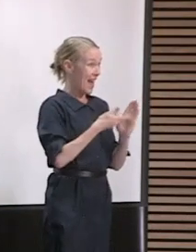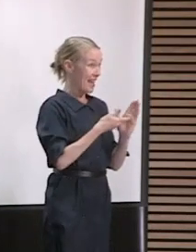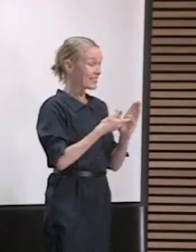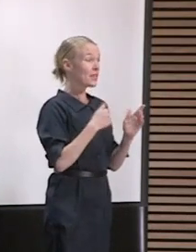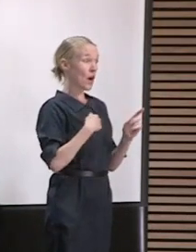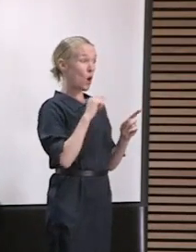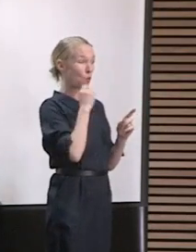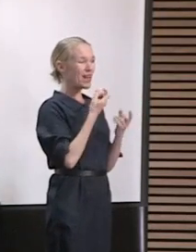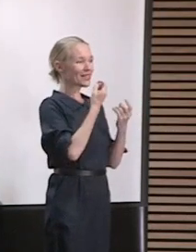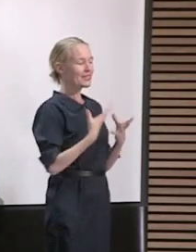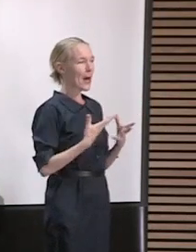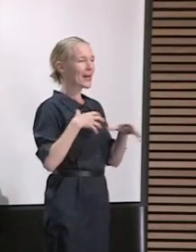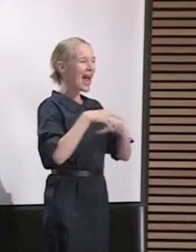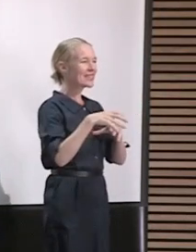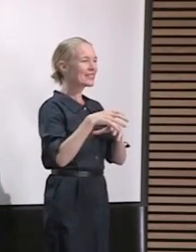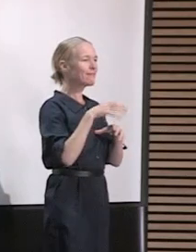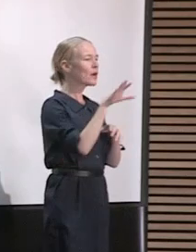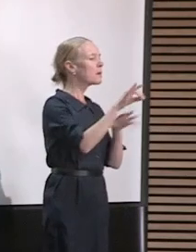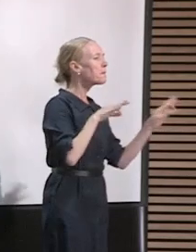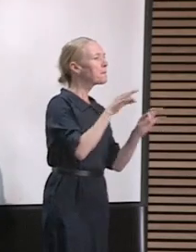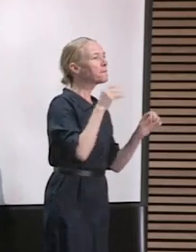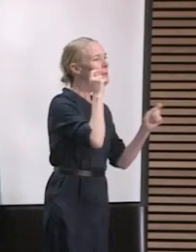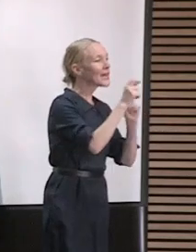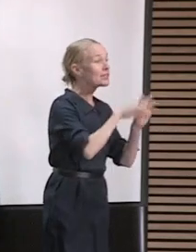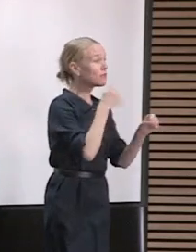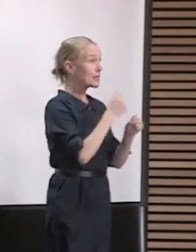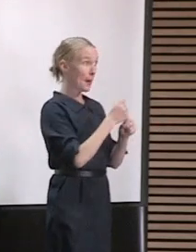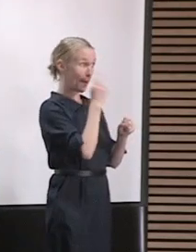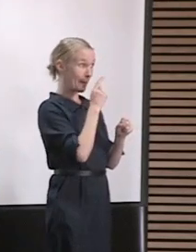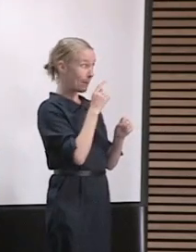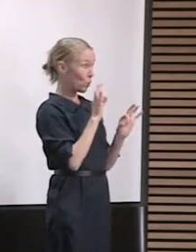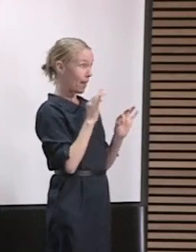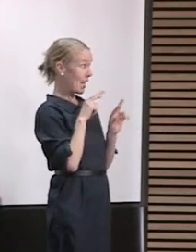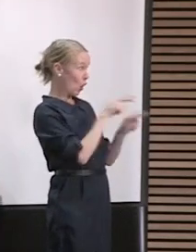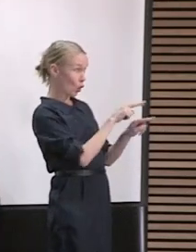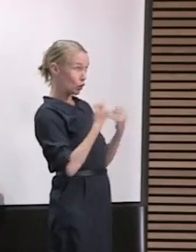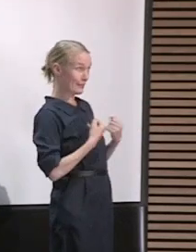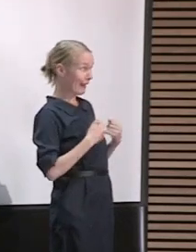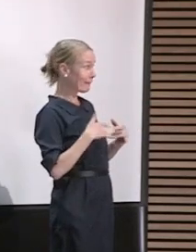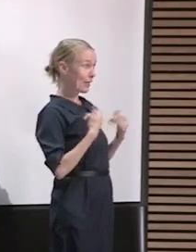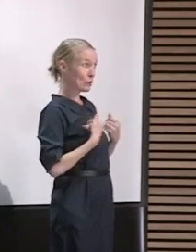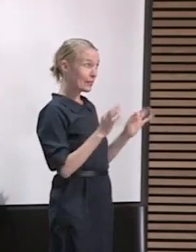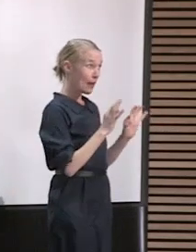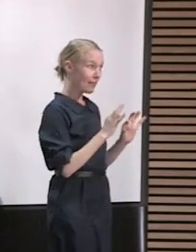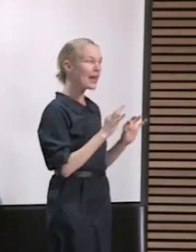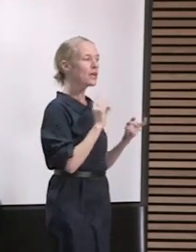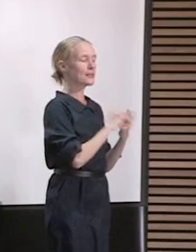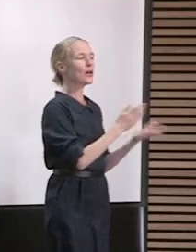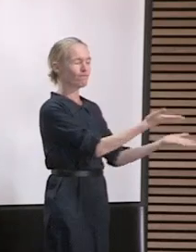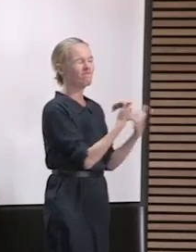earlier - we are looking this week as well to do testing of asymptomatic people as part of surveillance just to try and